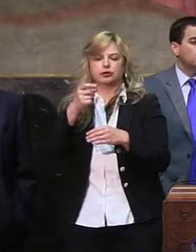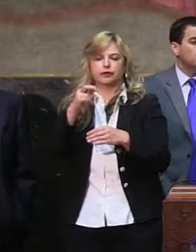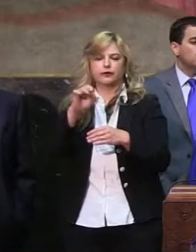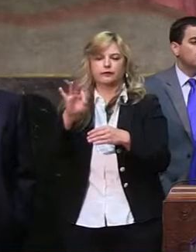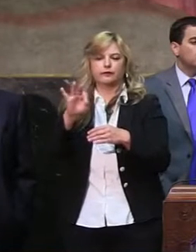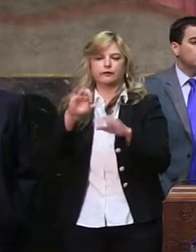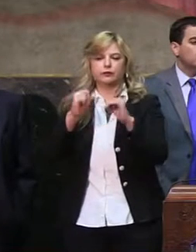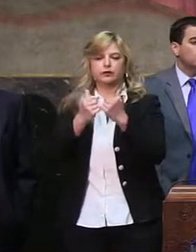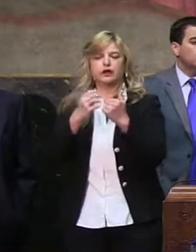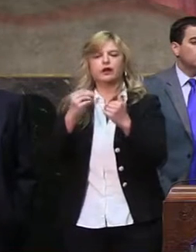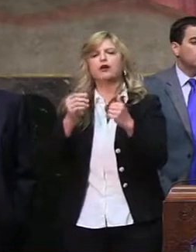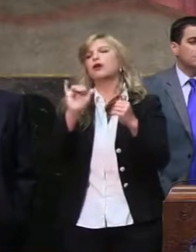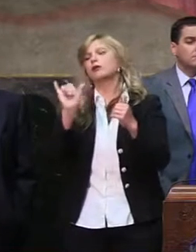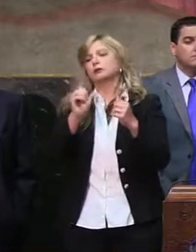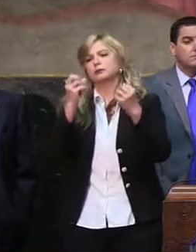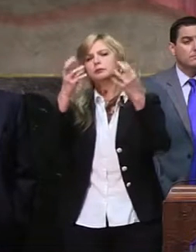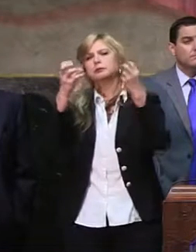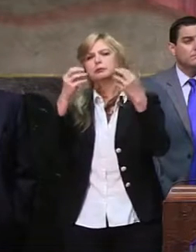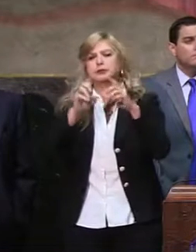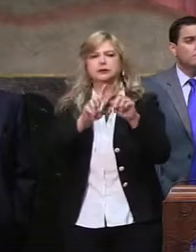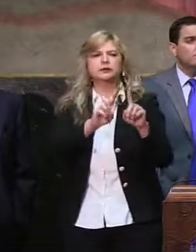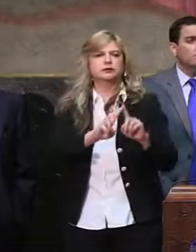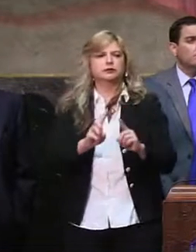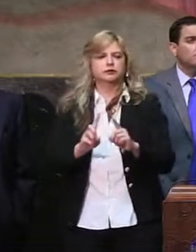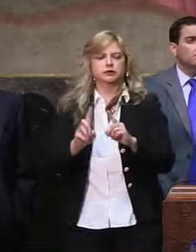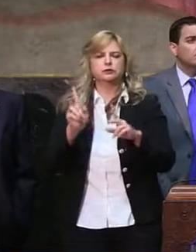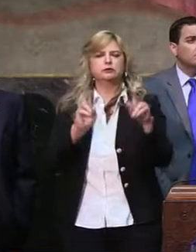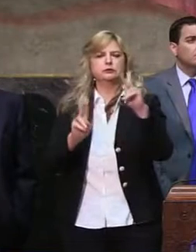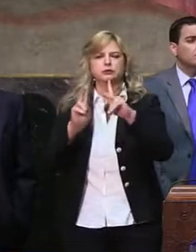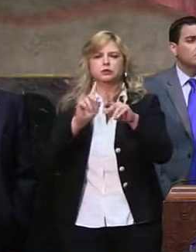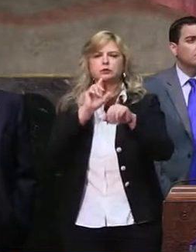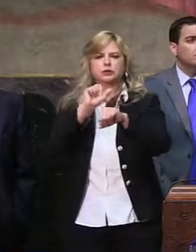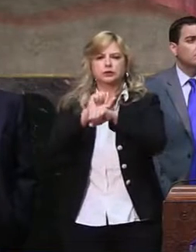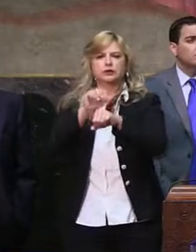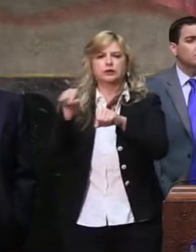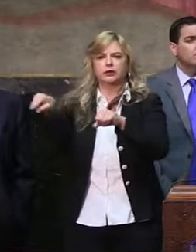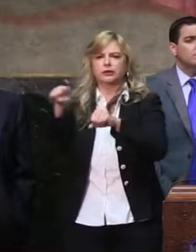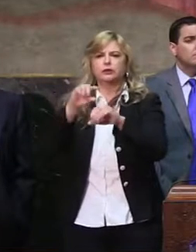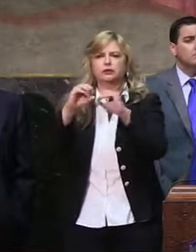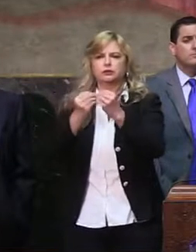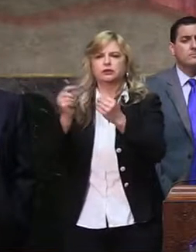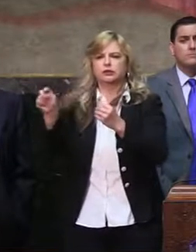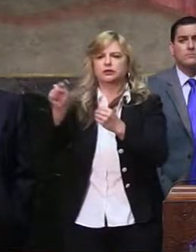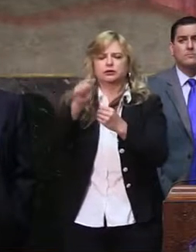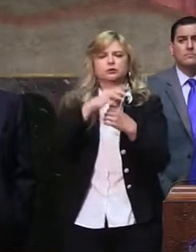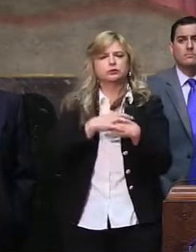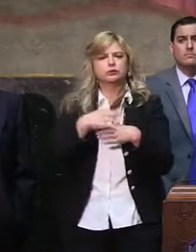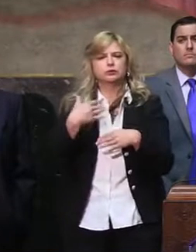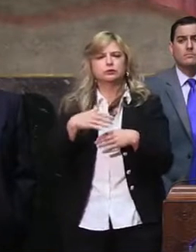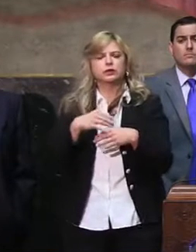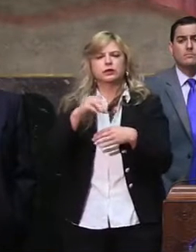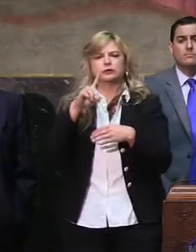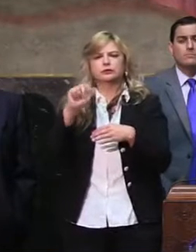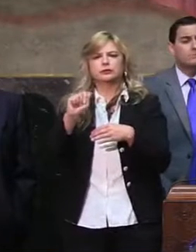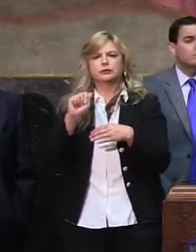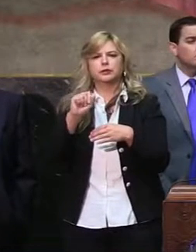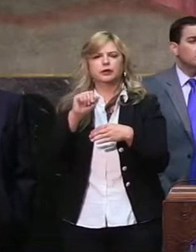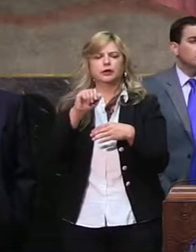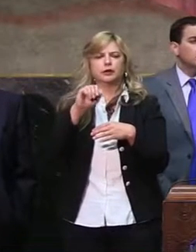individuals who worked extremely hard within those organizations for example a district attorney vodoo a who was also a